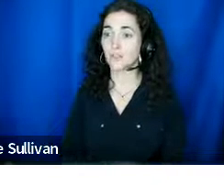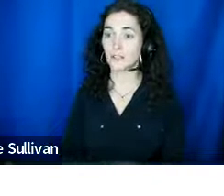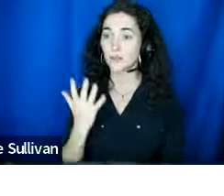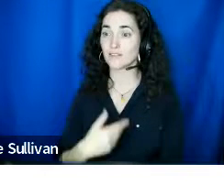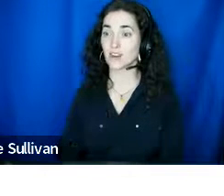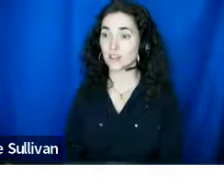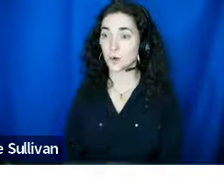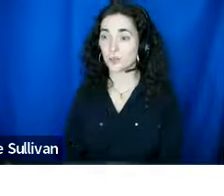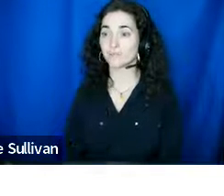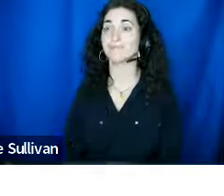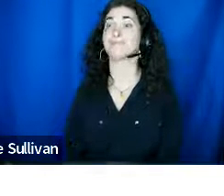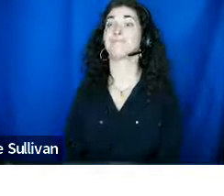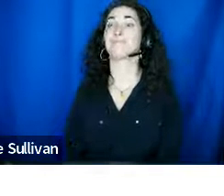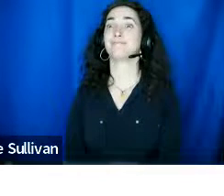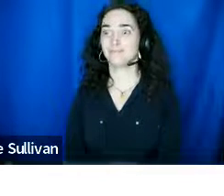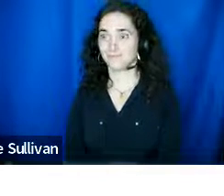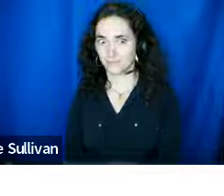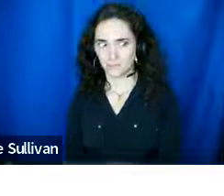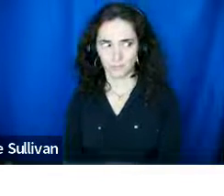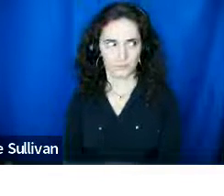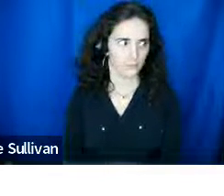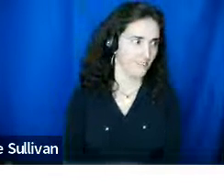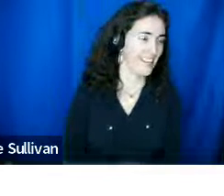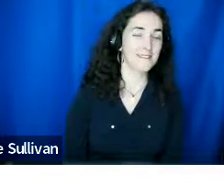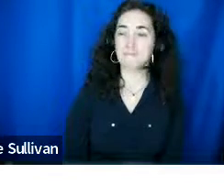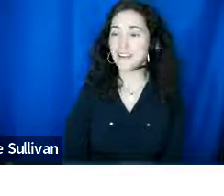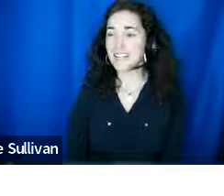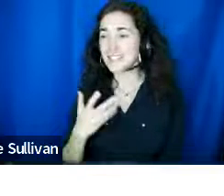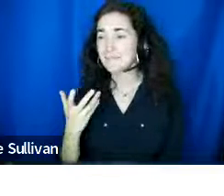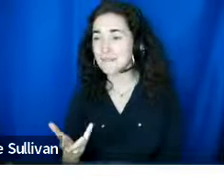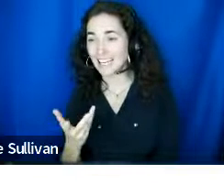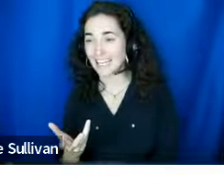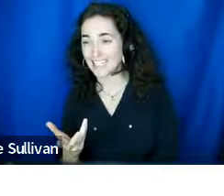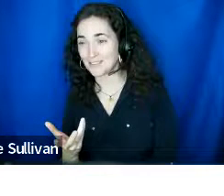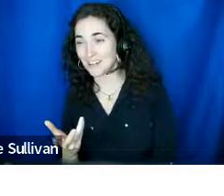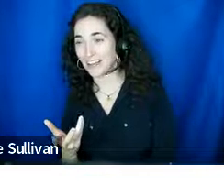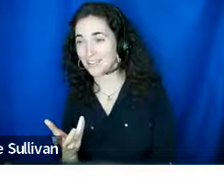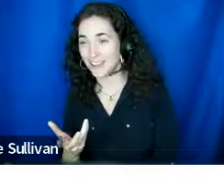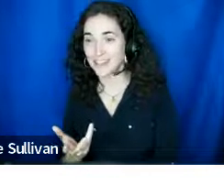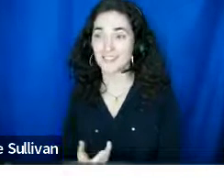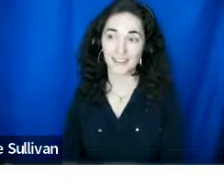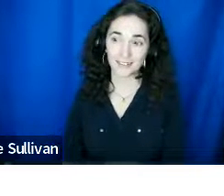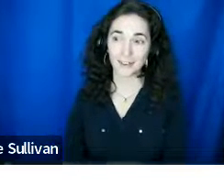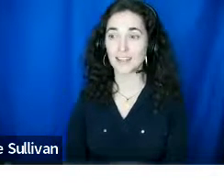They'll often give you this facial expression because it's meaningless in our lives.